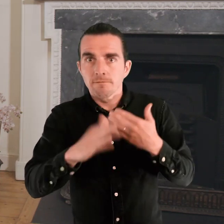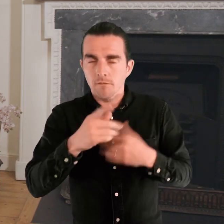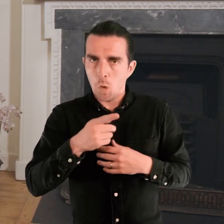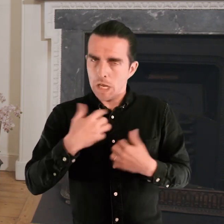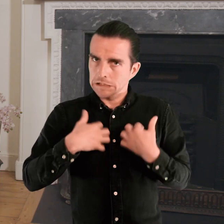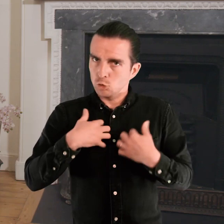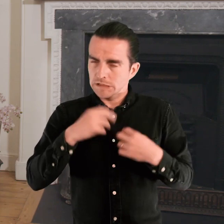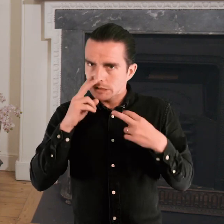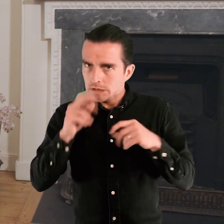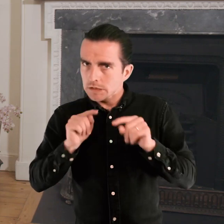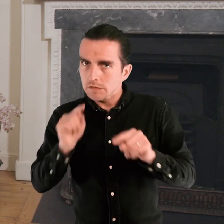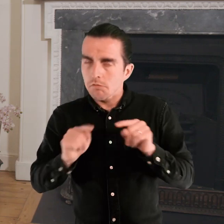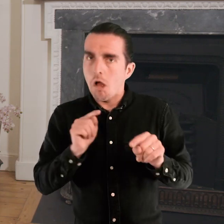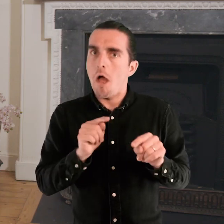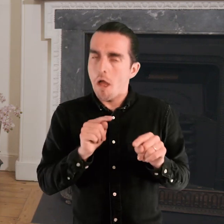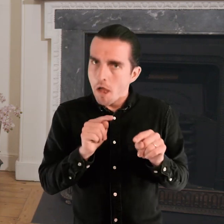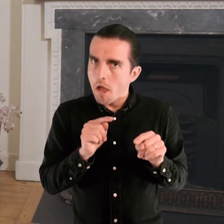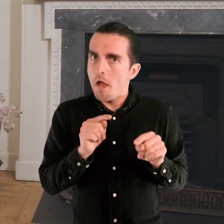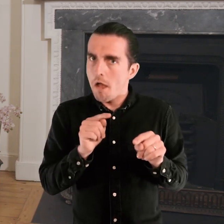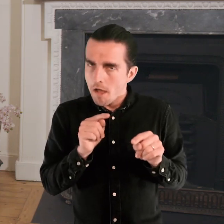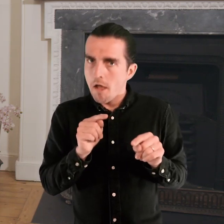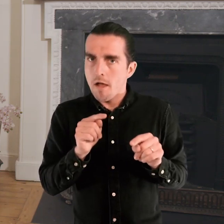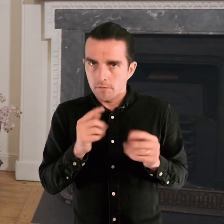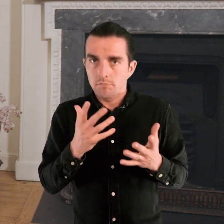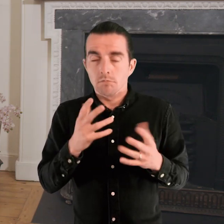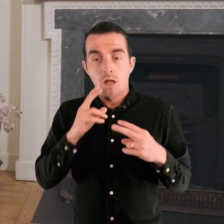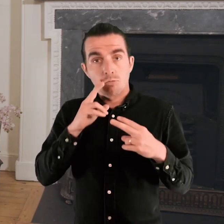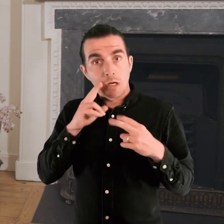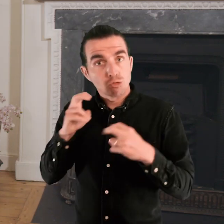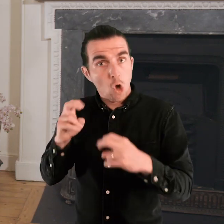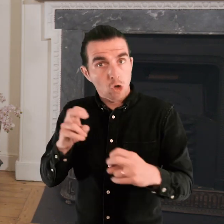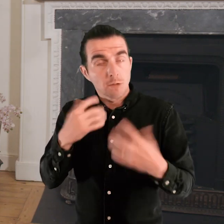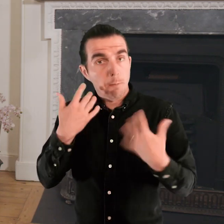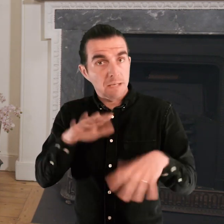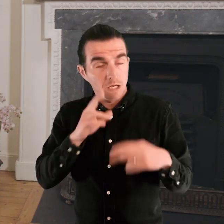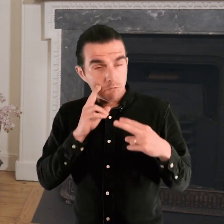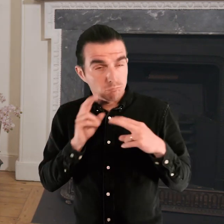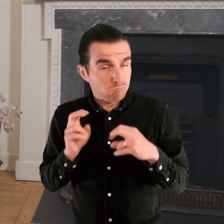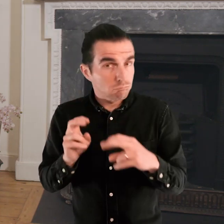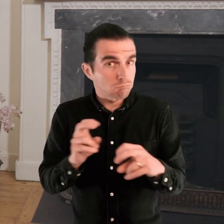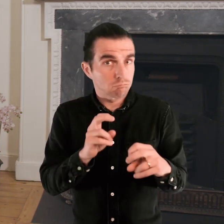over the whole of the life course. And what that research shows